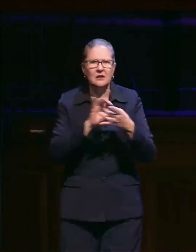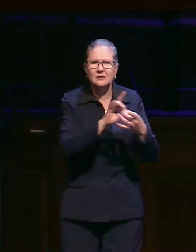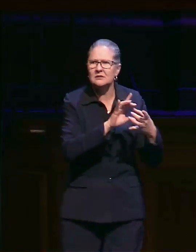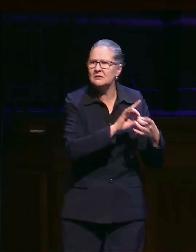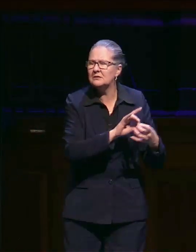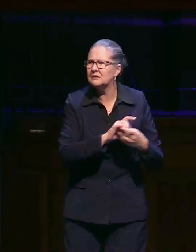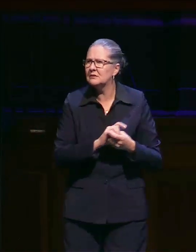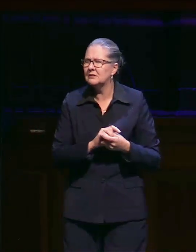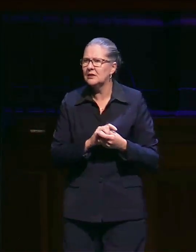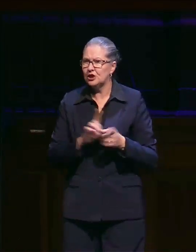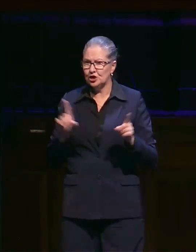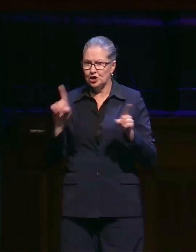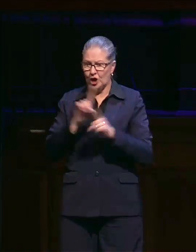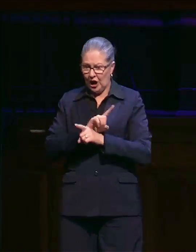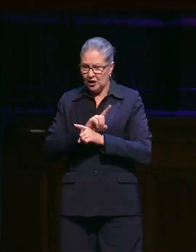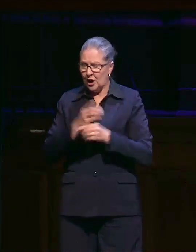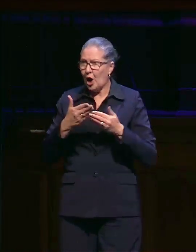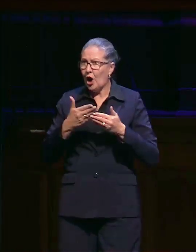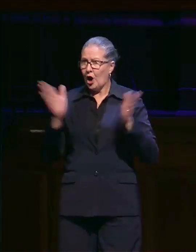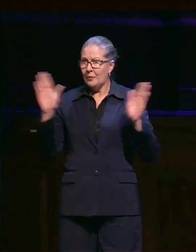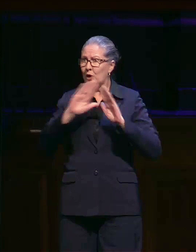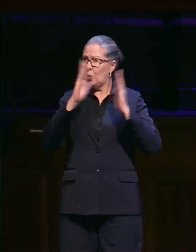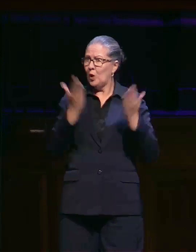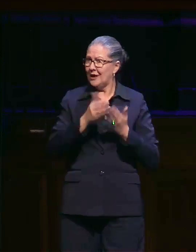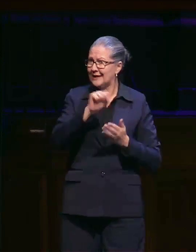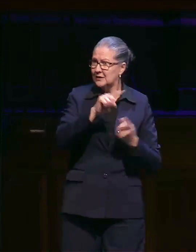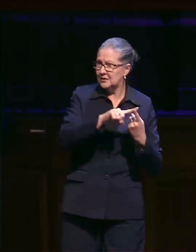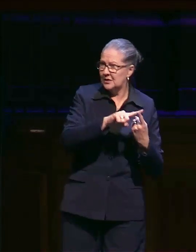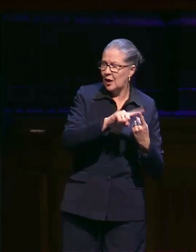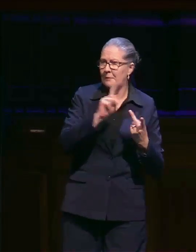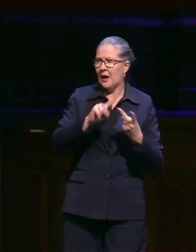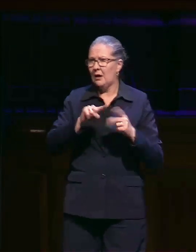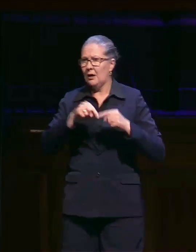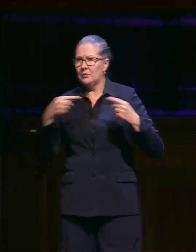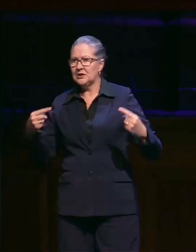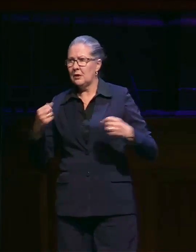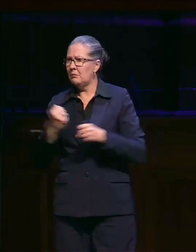world in one sense but it's also had the opposite effect of making us more